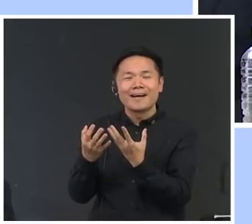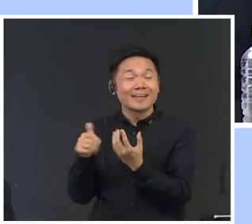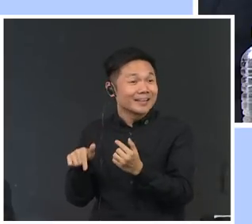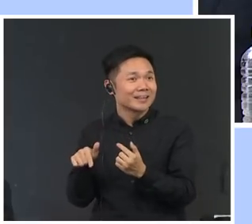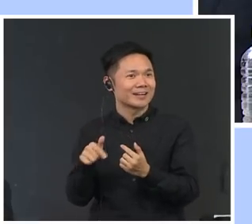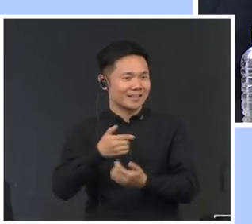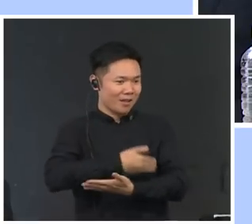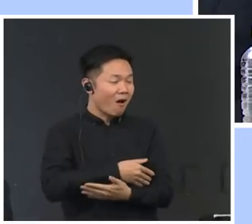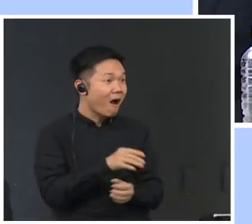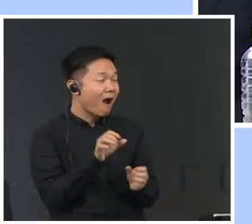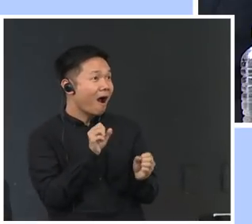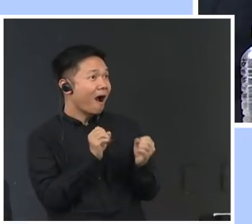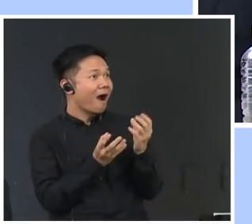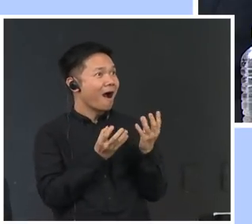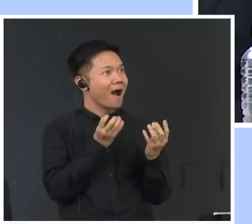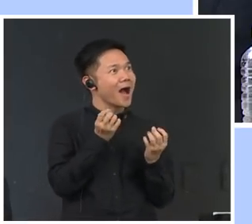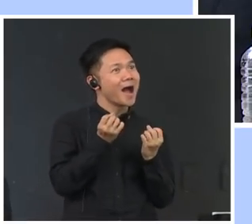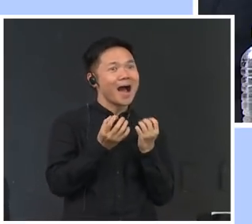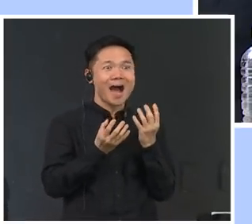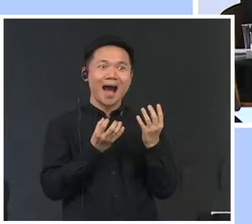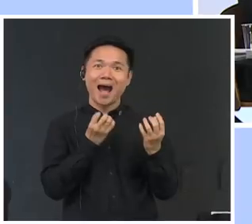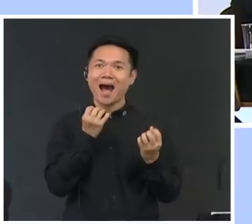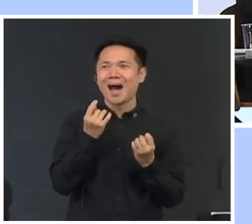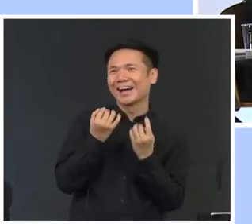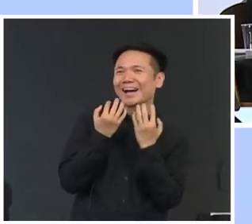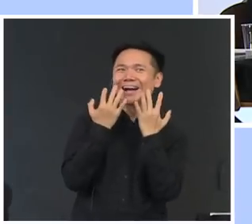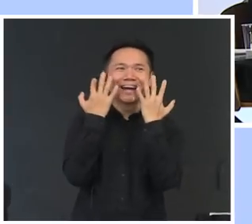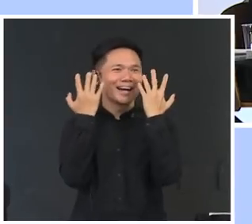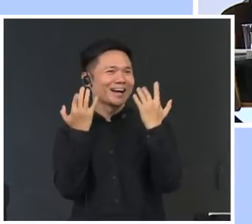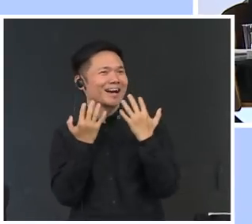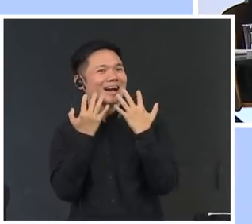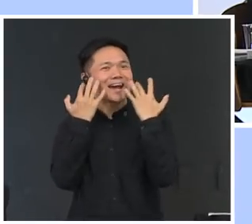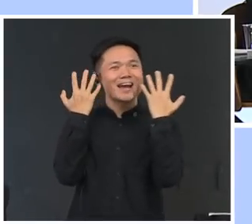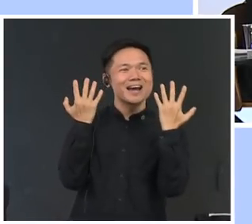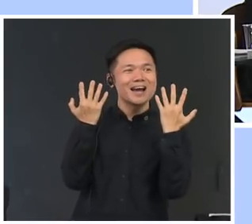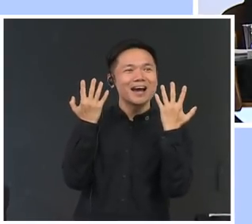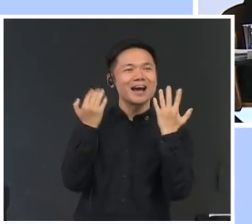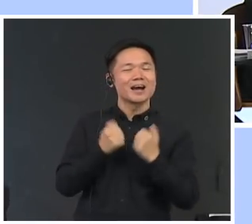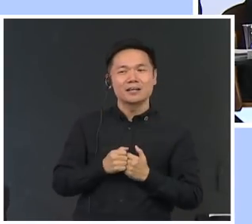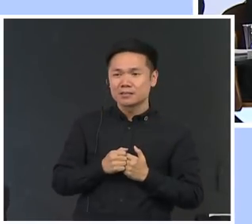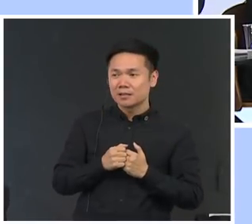passive and not -- and lost her cheerfulness. And I -- he actually, advised mother